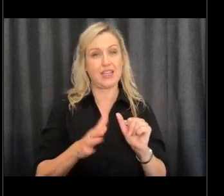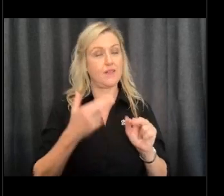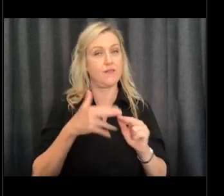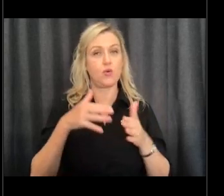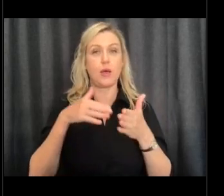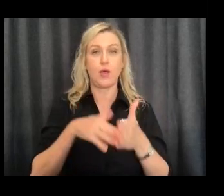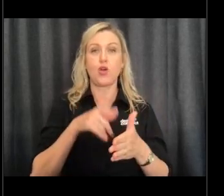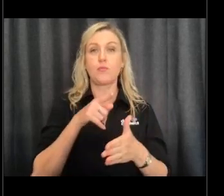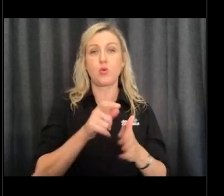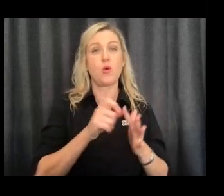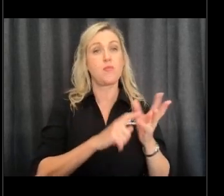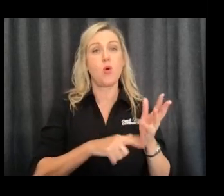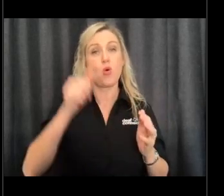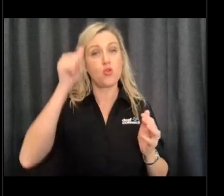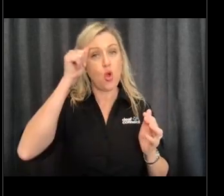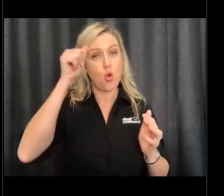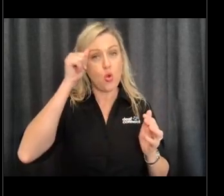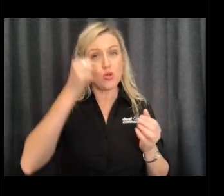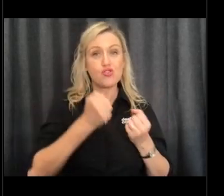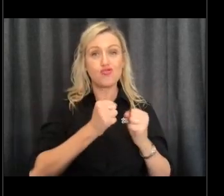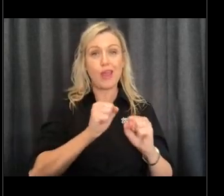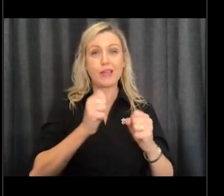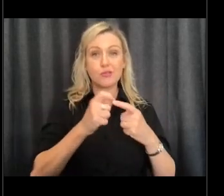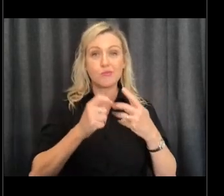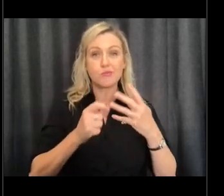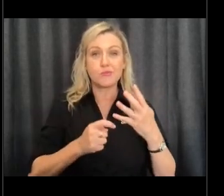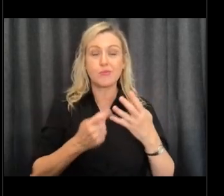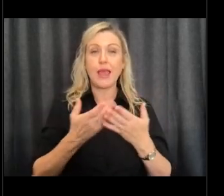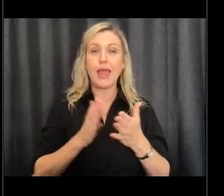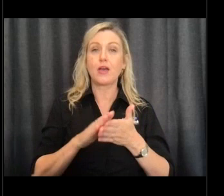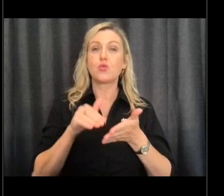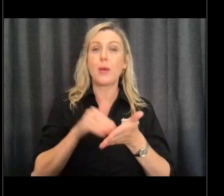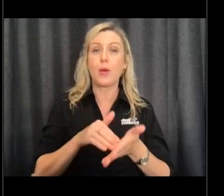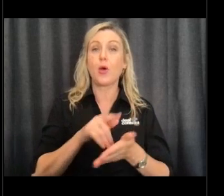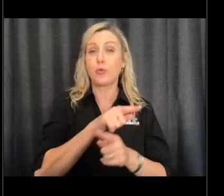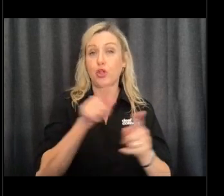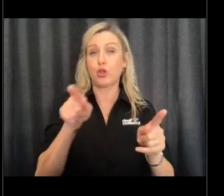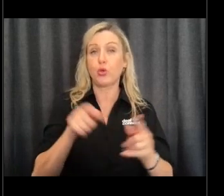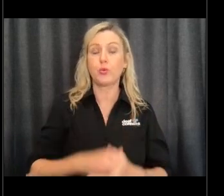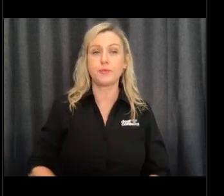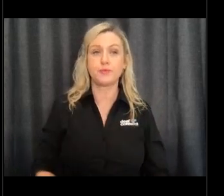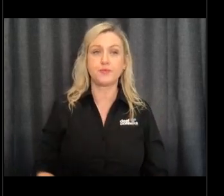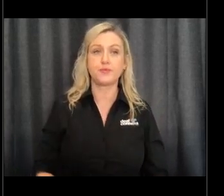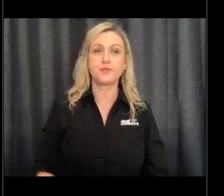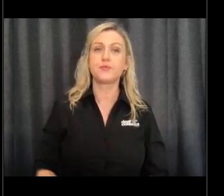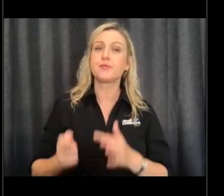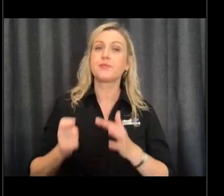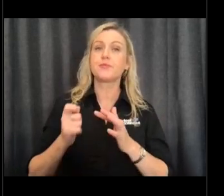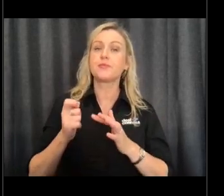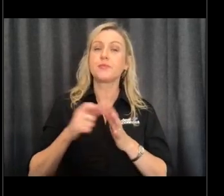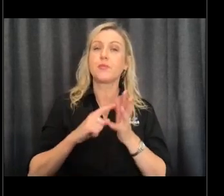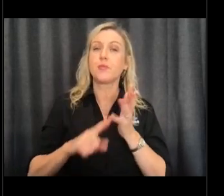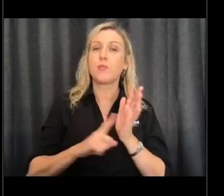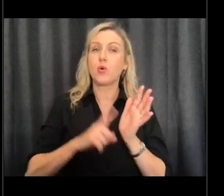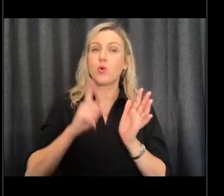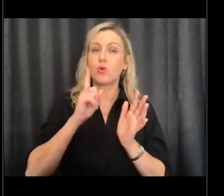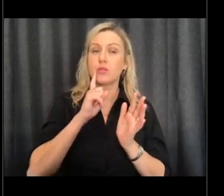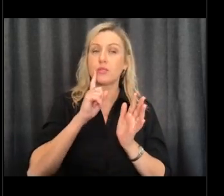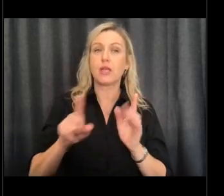help your clients go through all of this. Thank you. And I guess the other important thing we haven't talked about so far in this discussion is